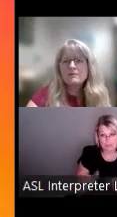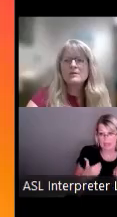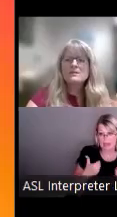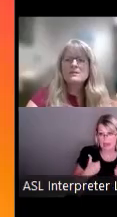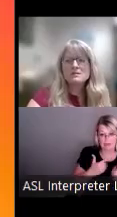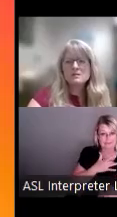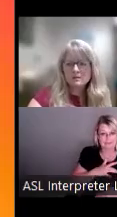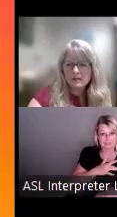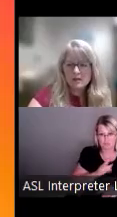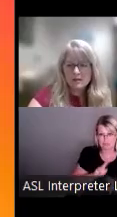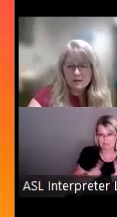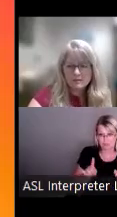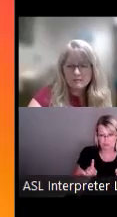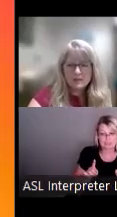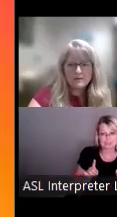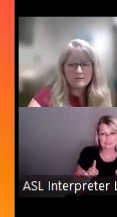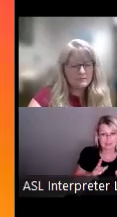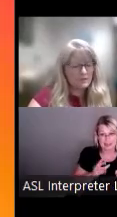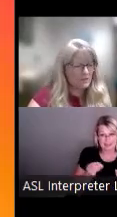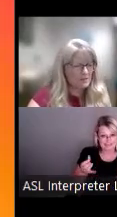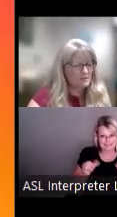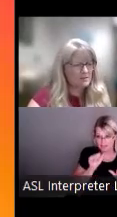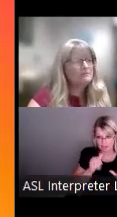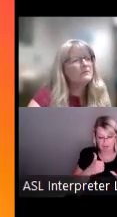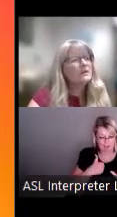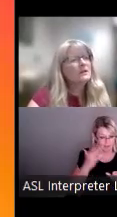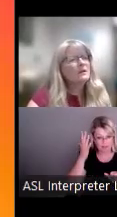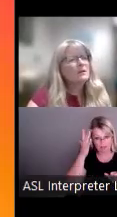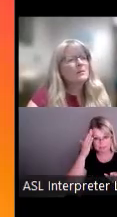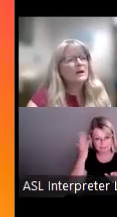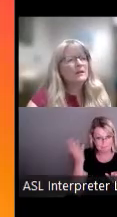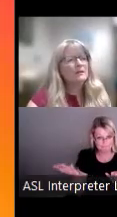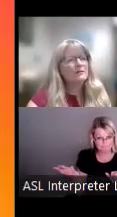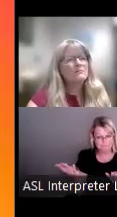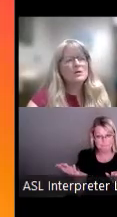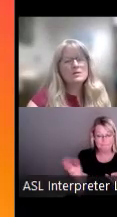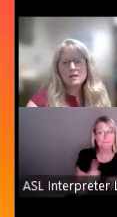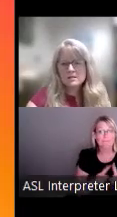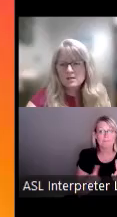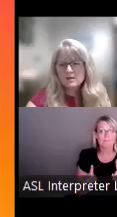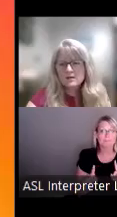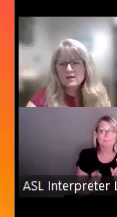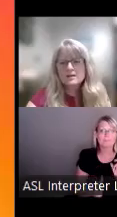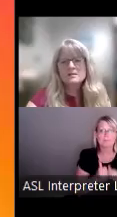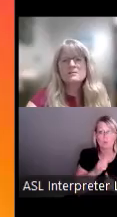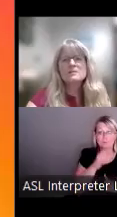differences and not have autism, but most kids on the autism